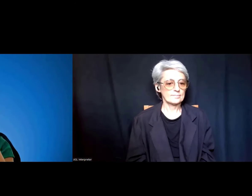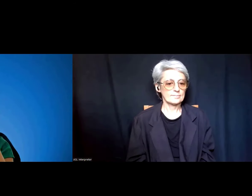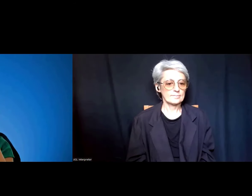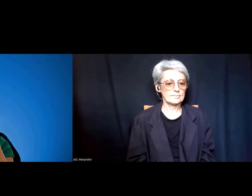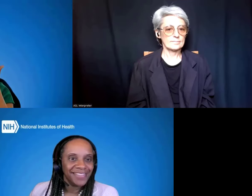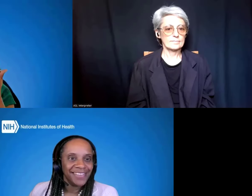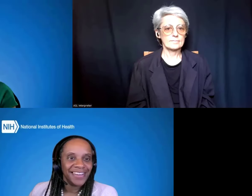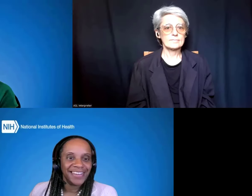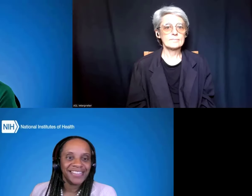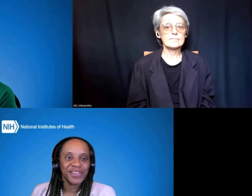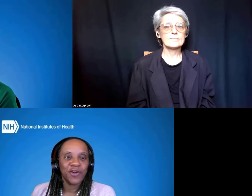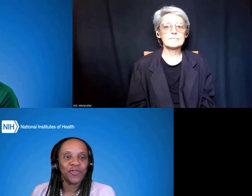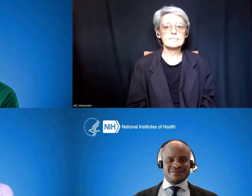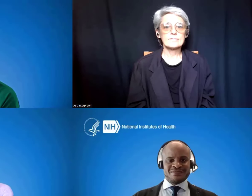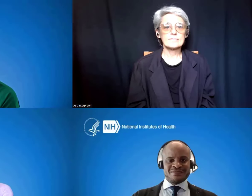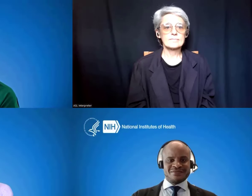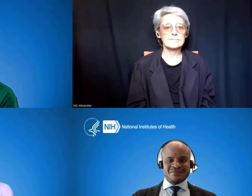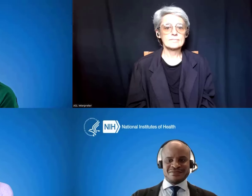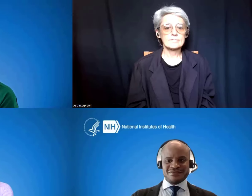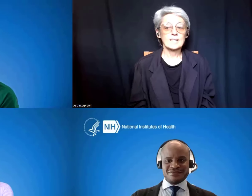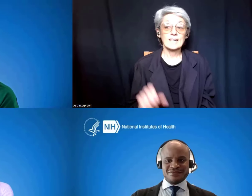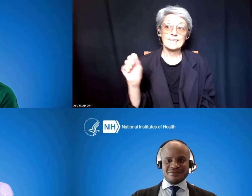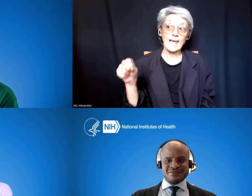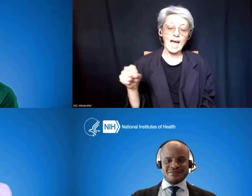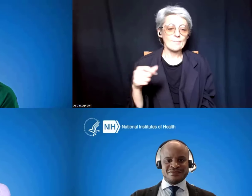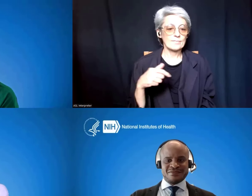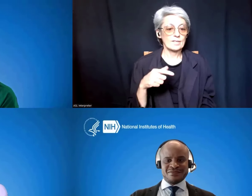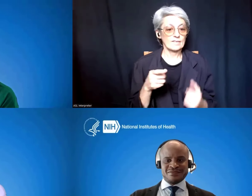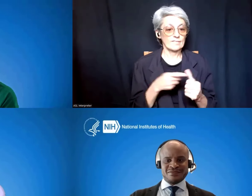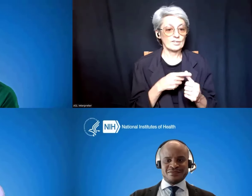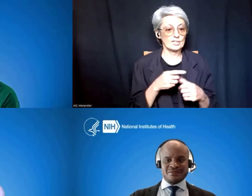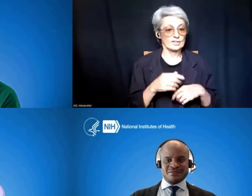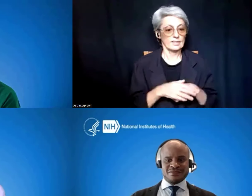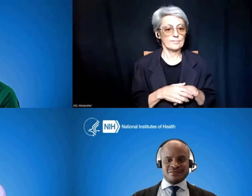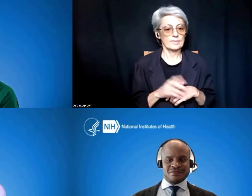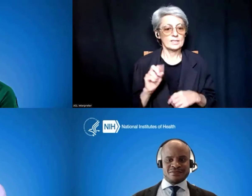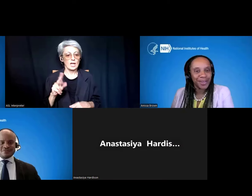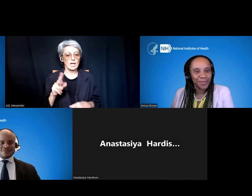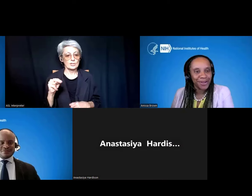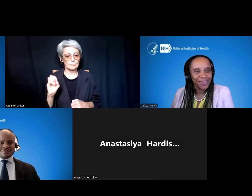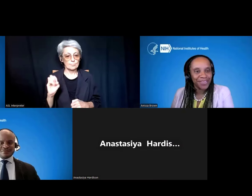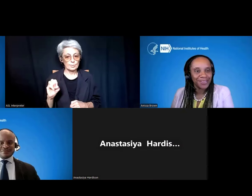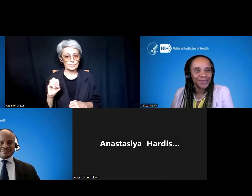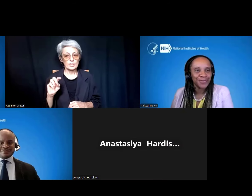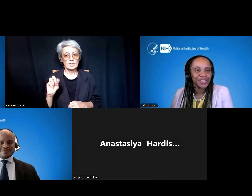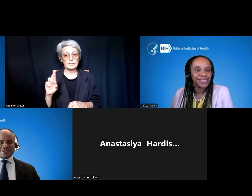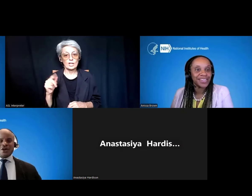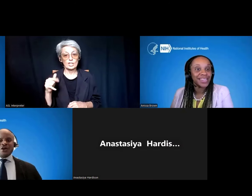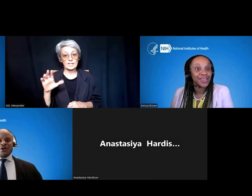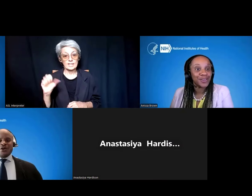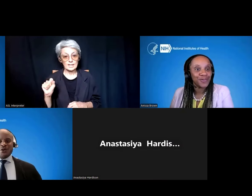Dr. Anissa Brown: Yes. So, first and foremost, as Dr. Boone and Dr. Gibbs catch their breath, I do want to say thank you